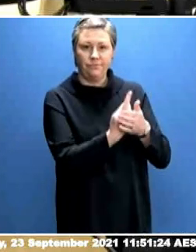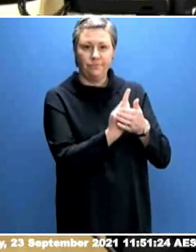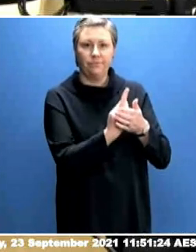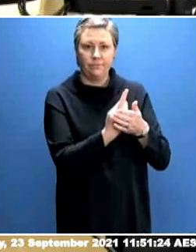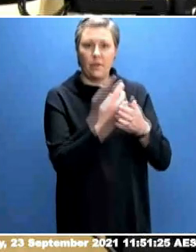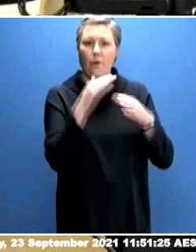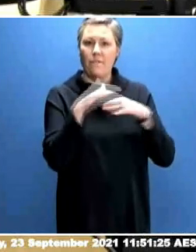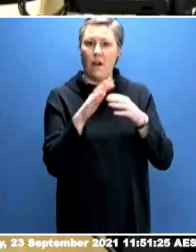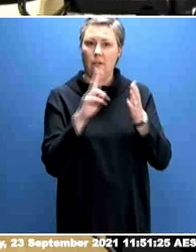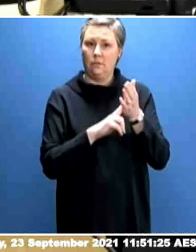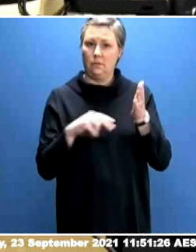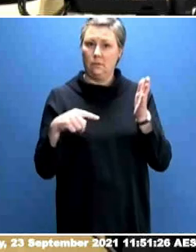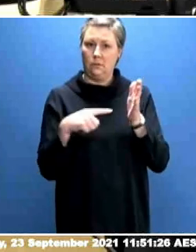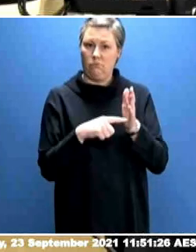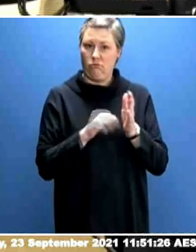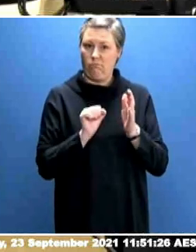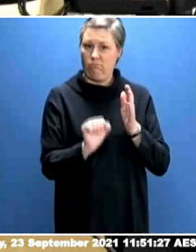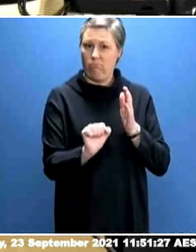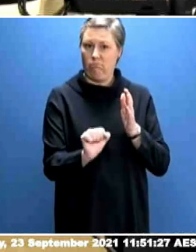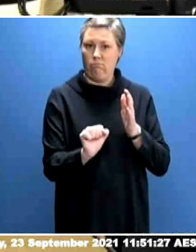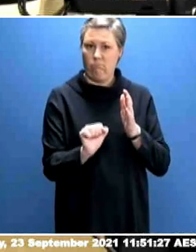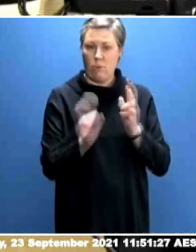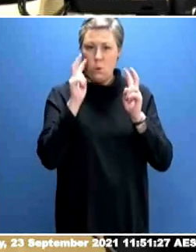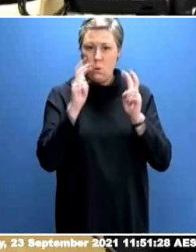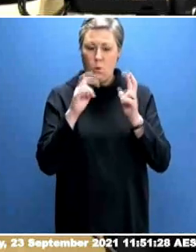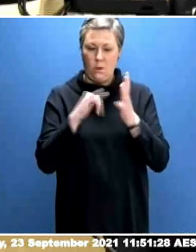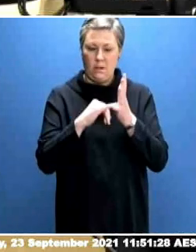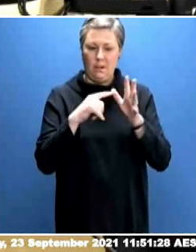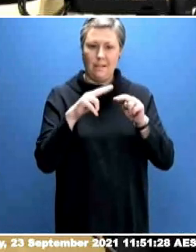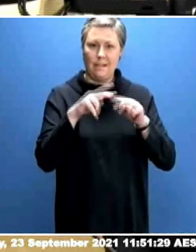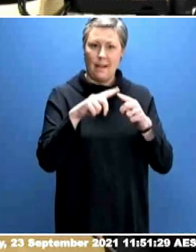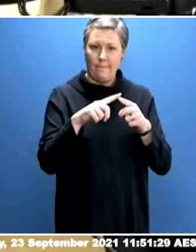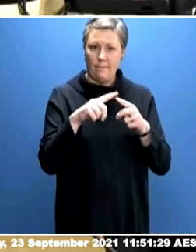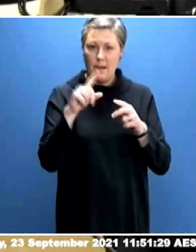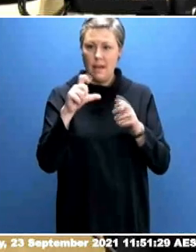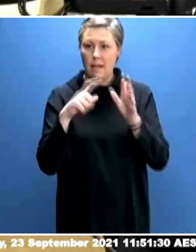that operates in that jurisdiction called Safe Care, or the Safe Care Model.